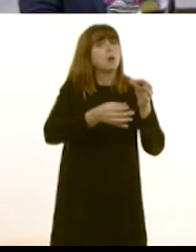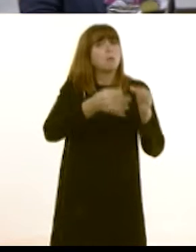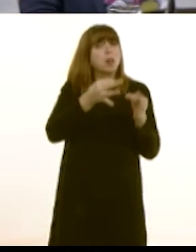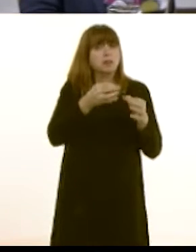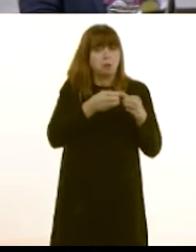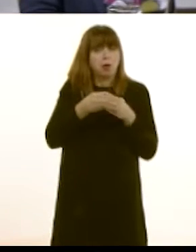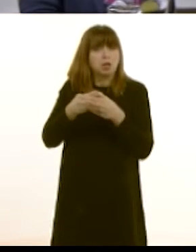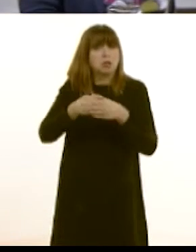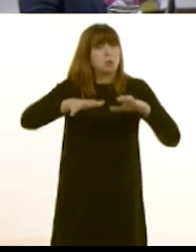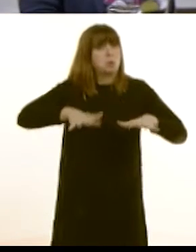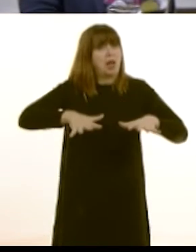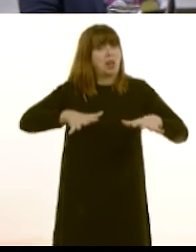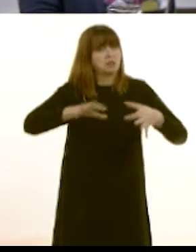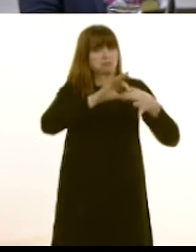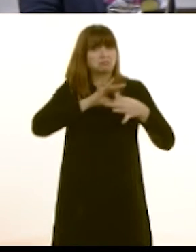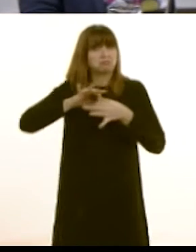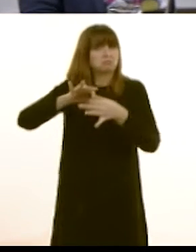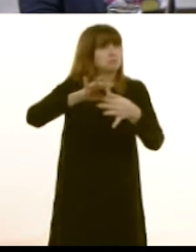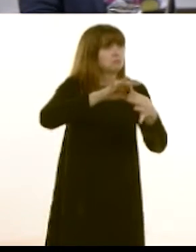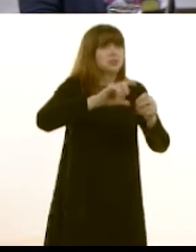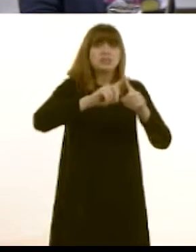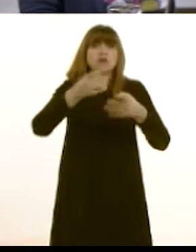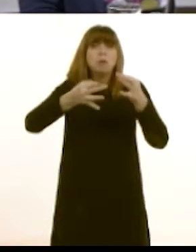order to put the case for Walesís membership of the European Union.